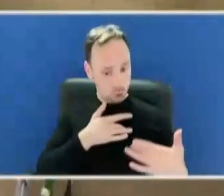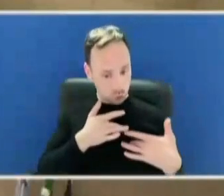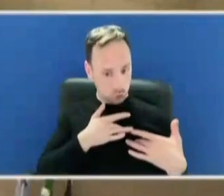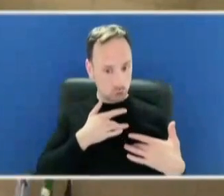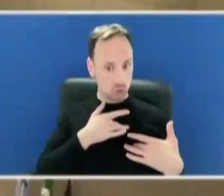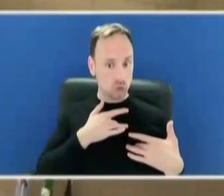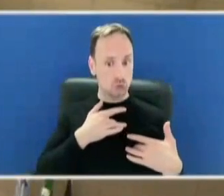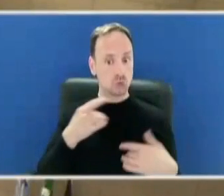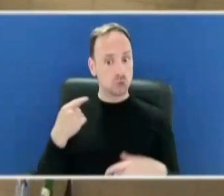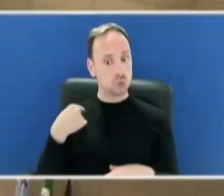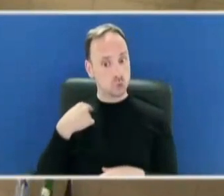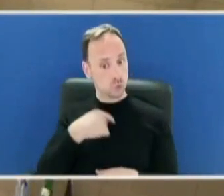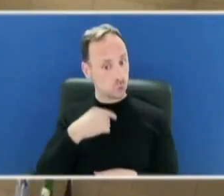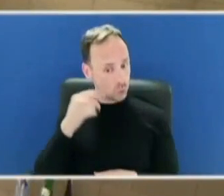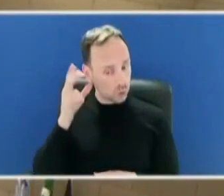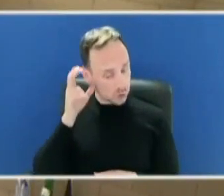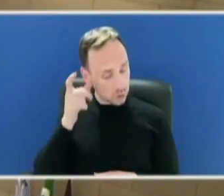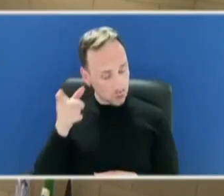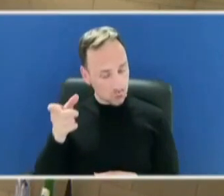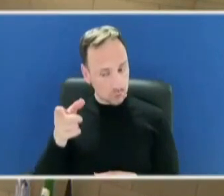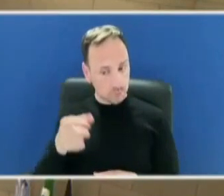Was there? Oh, board membership.